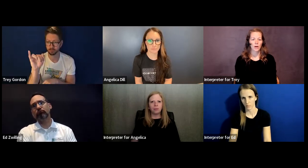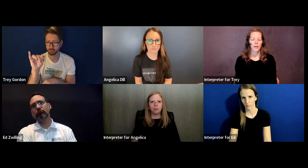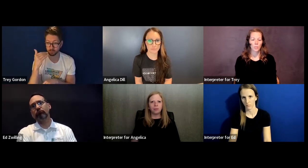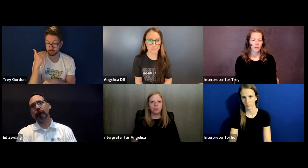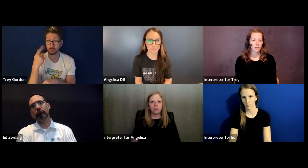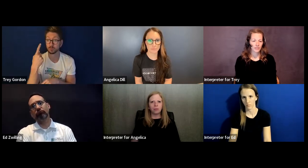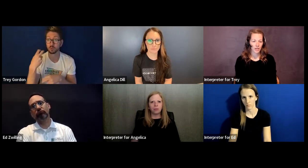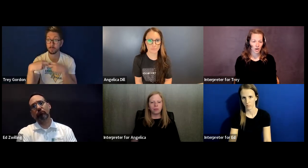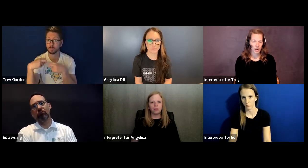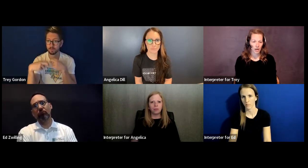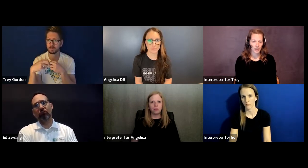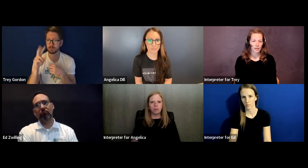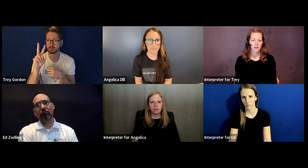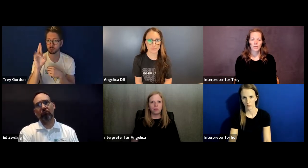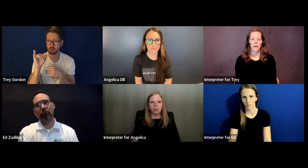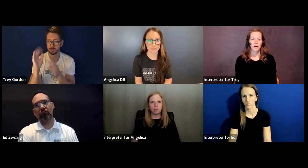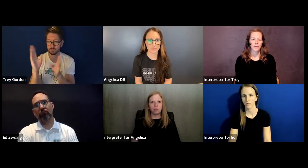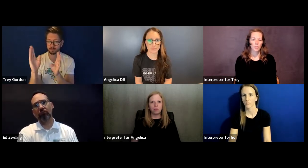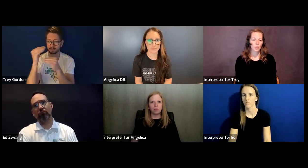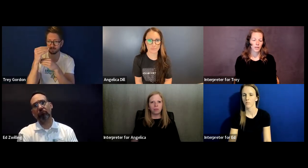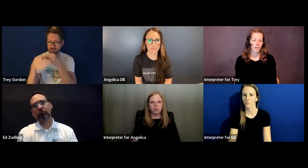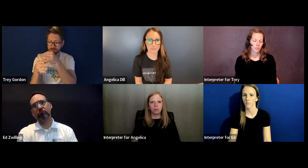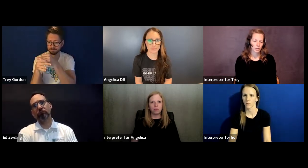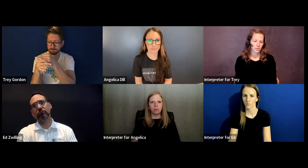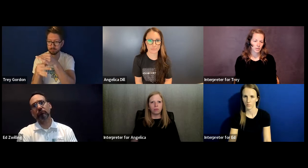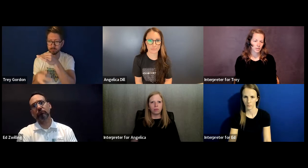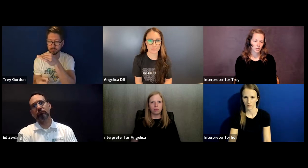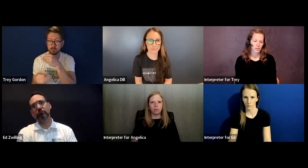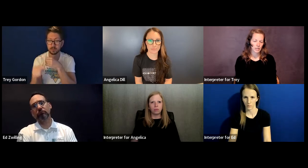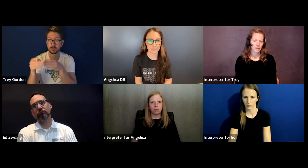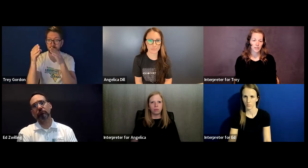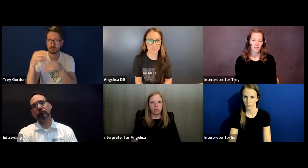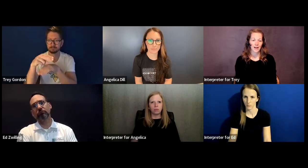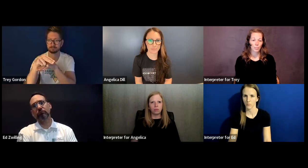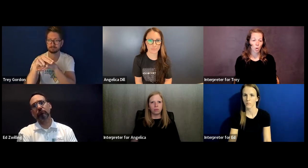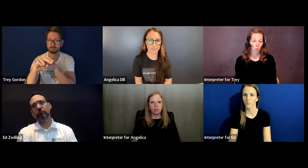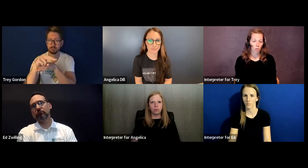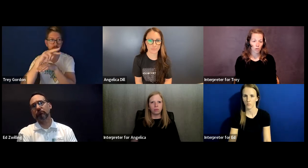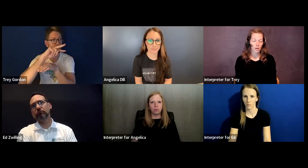they wheeled in the vri there were issues with the screen and that it's on a pole and